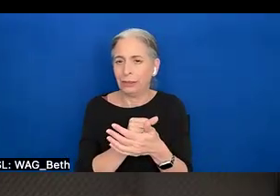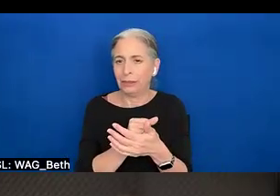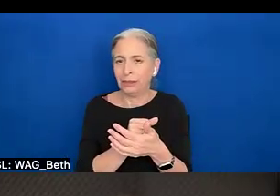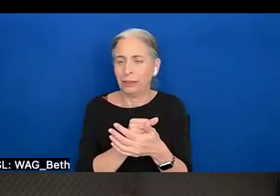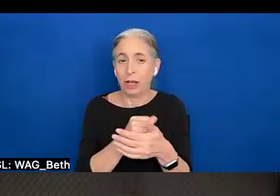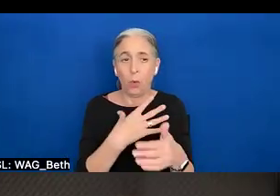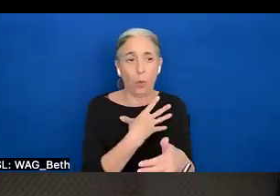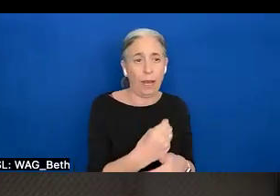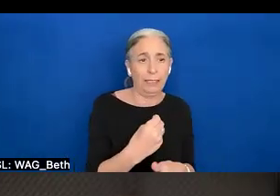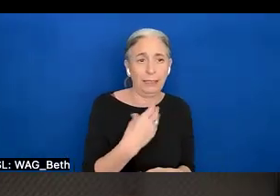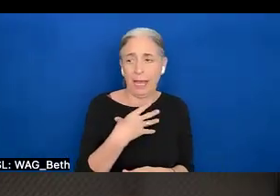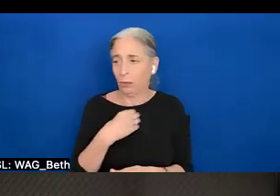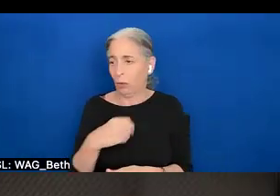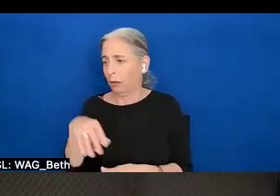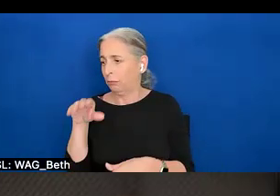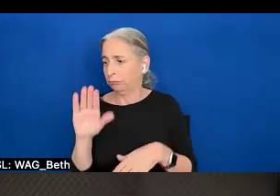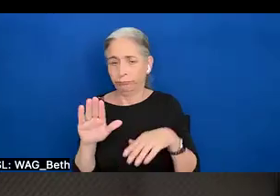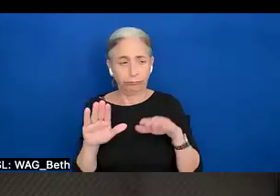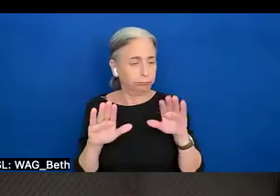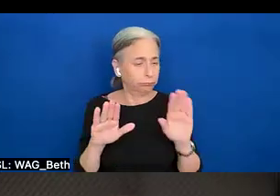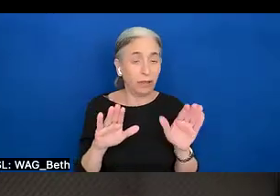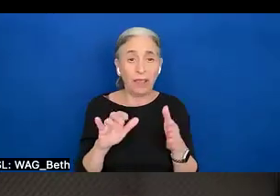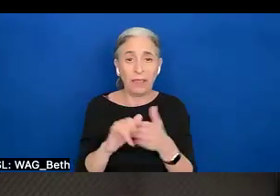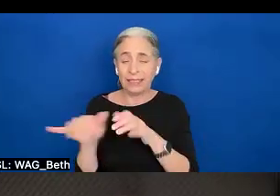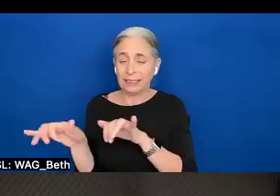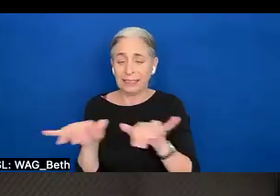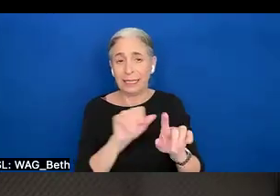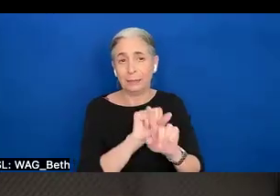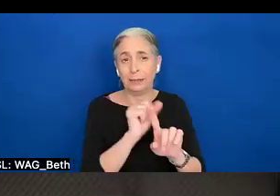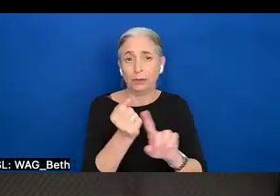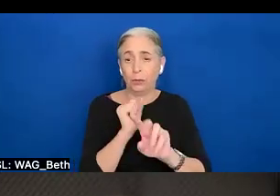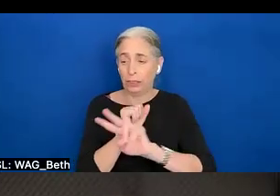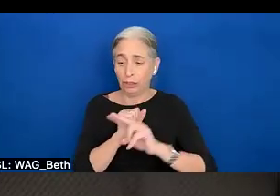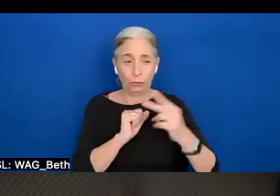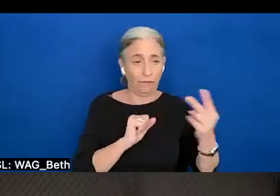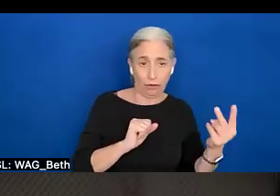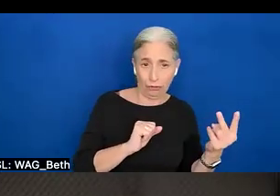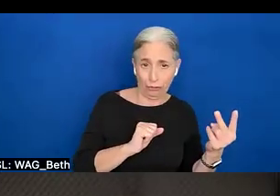on white. That's the same situation in reverse.